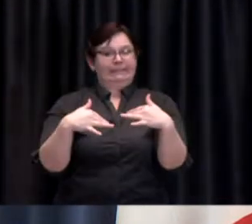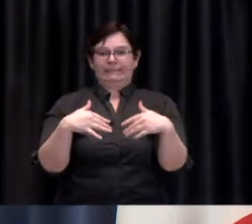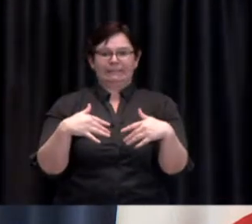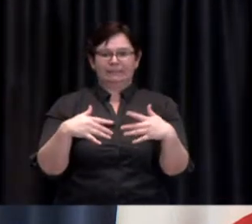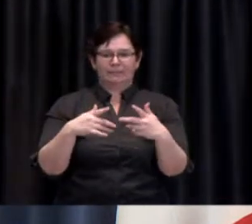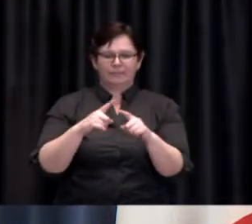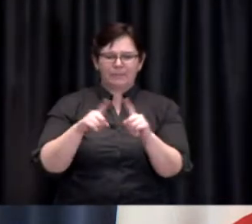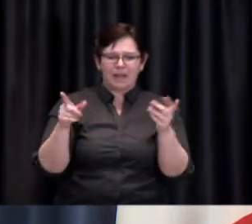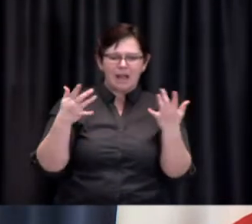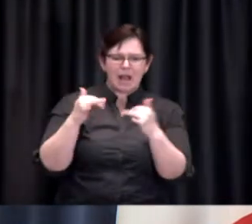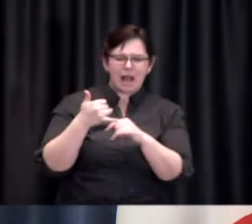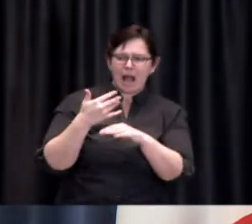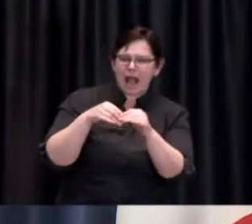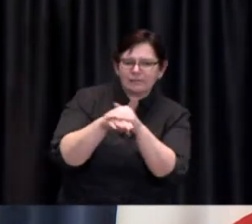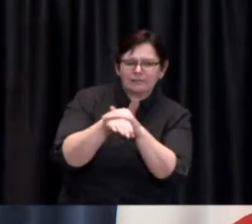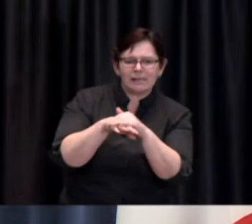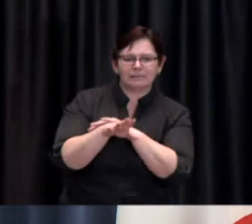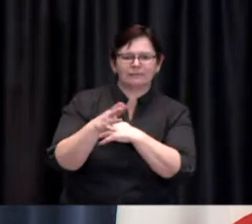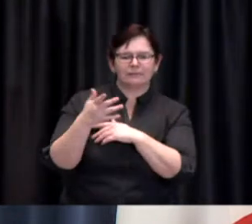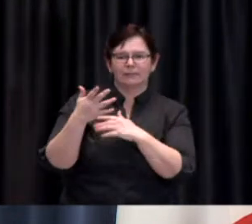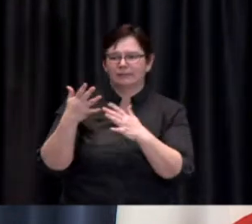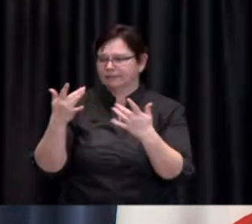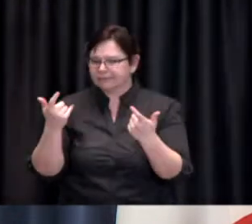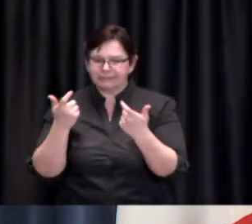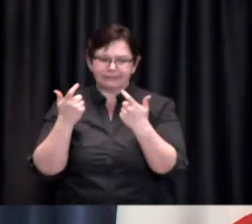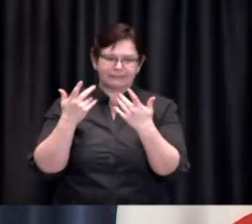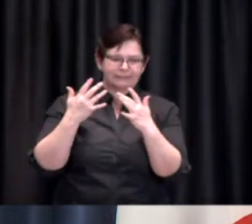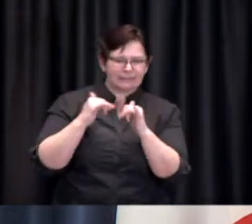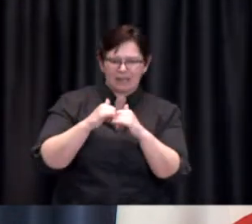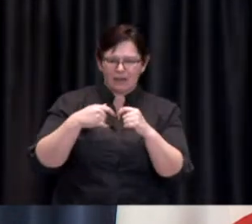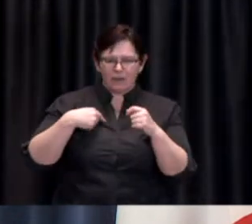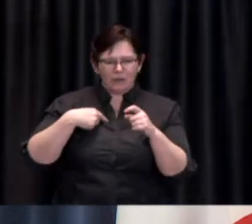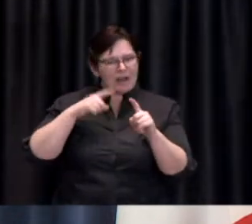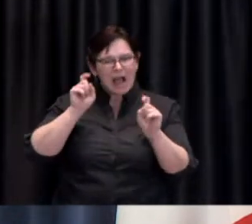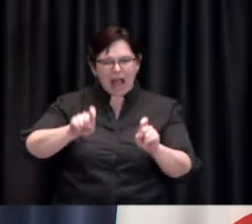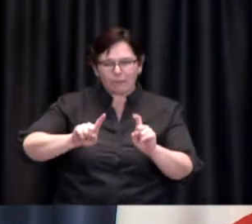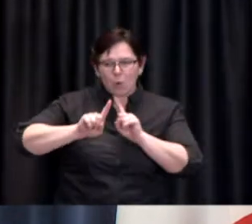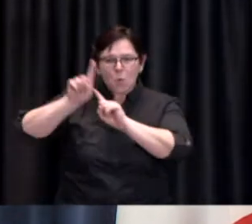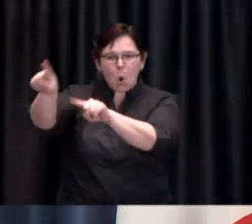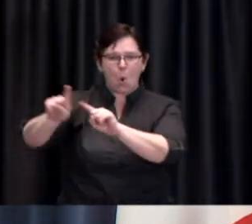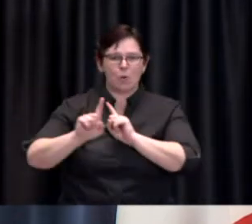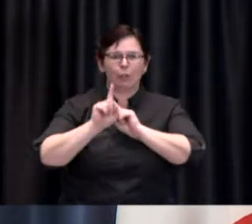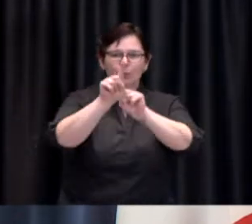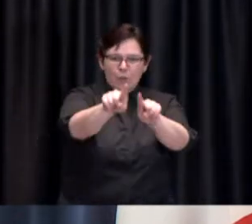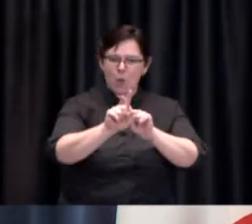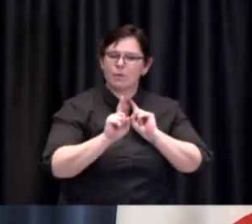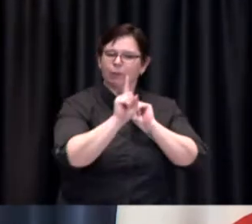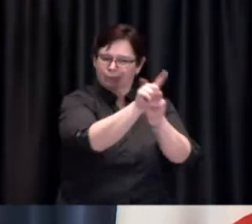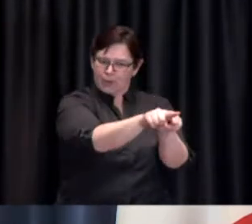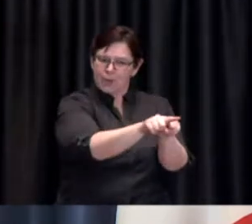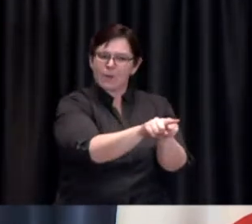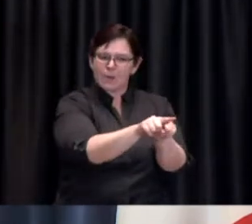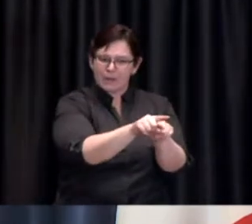access to some of the more established sites and as I mentioned over time as vaccine supply